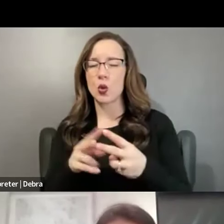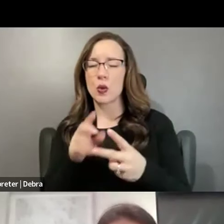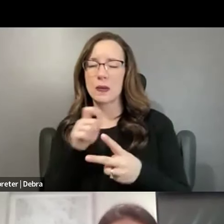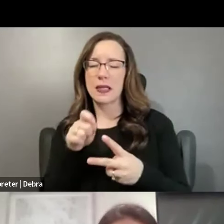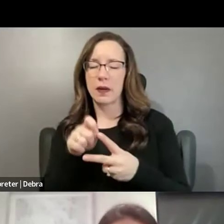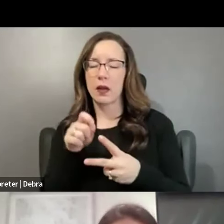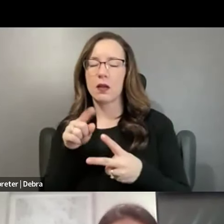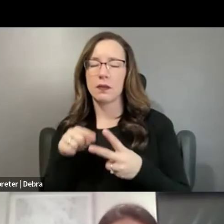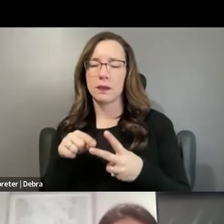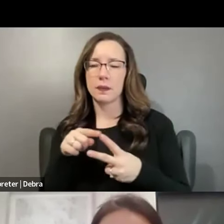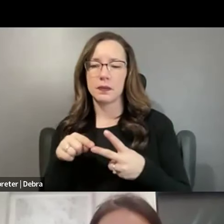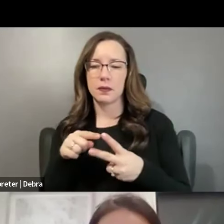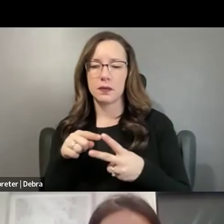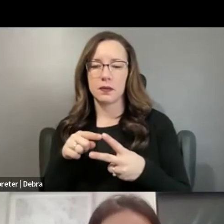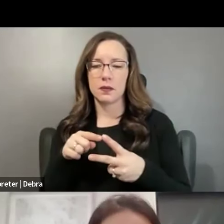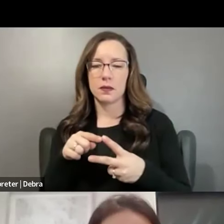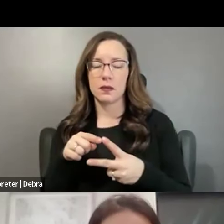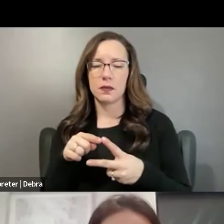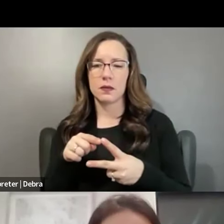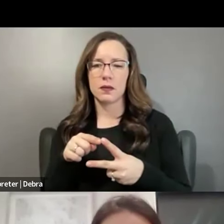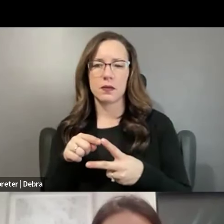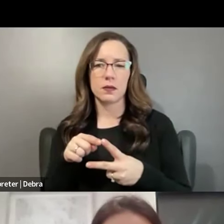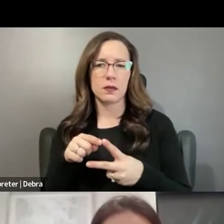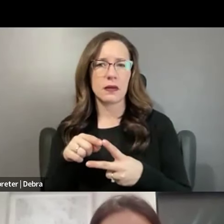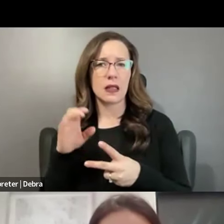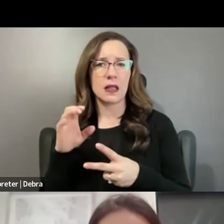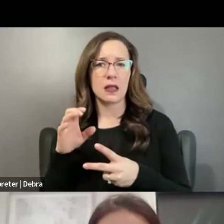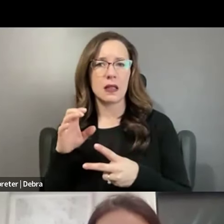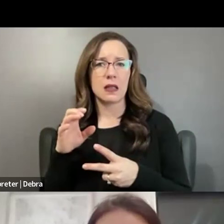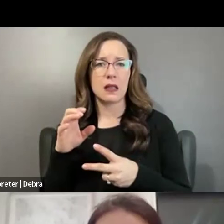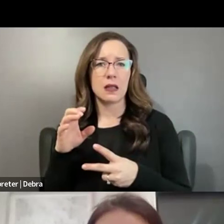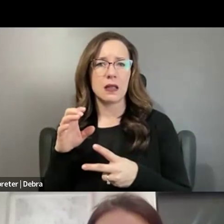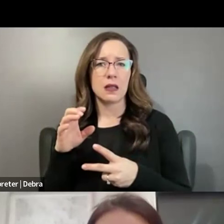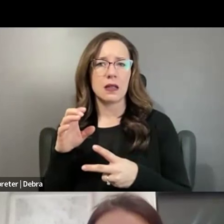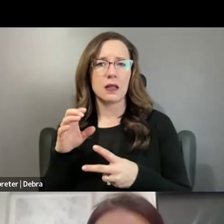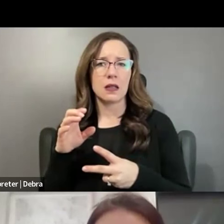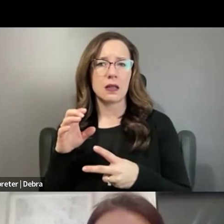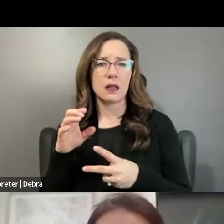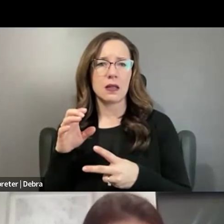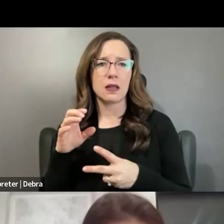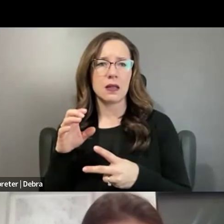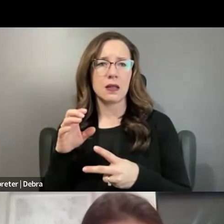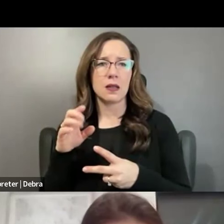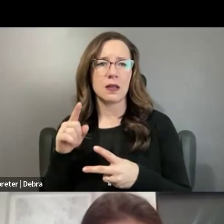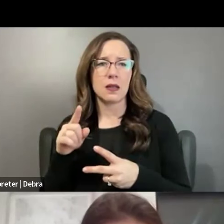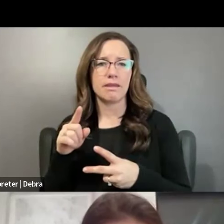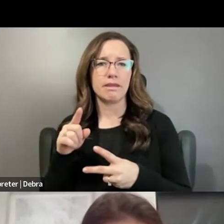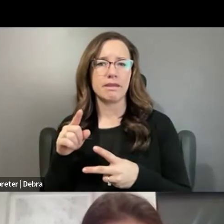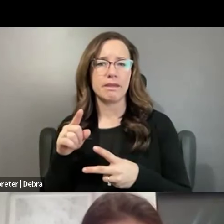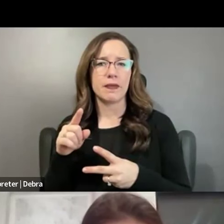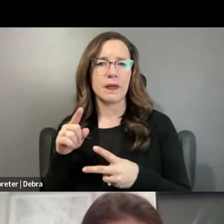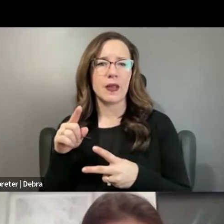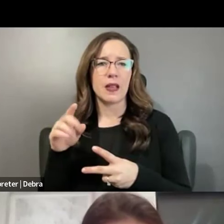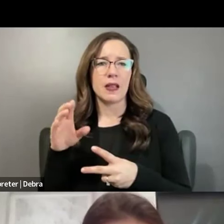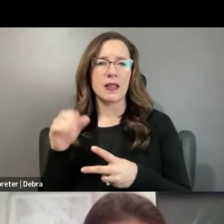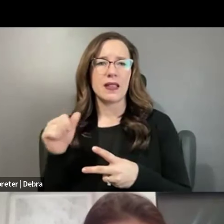One is: To what extent has Sievo engaged government clients?